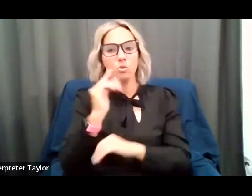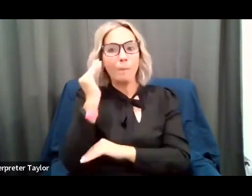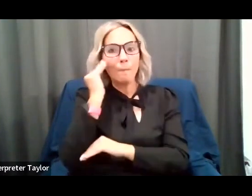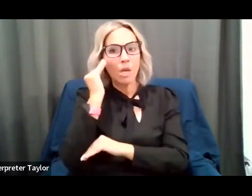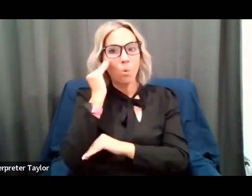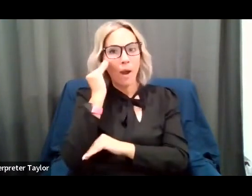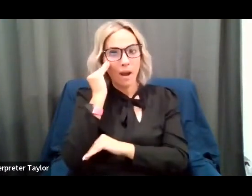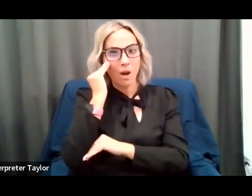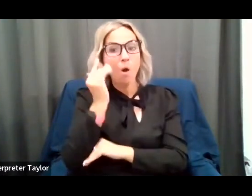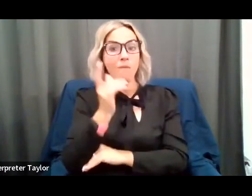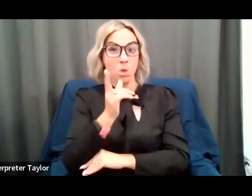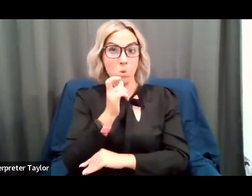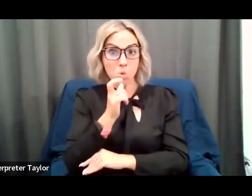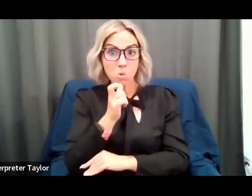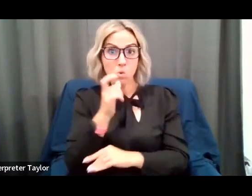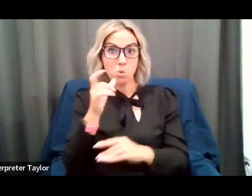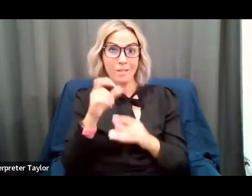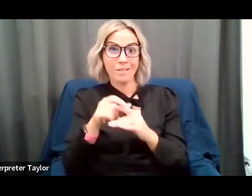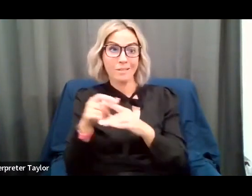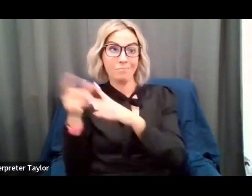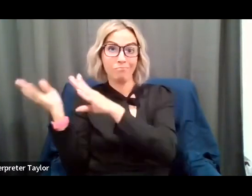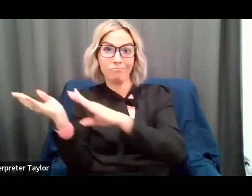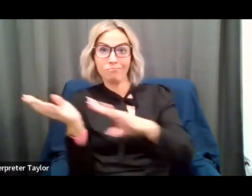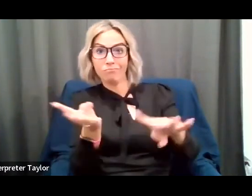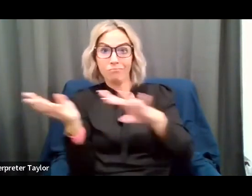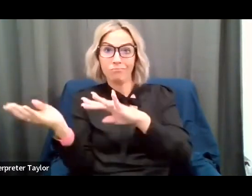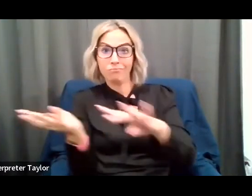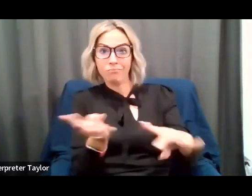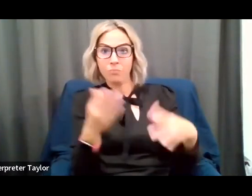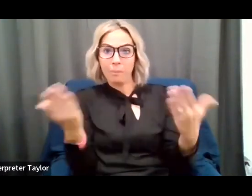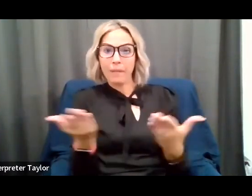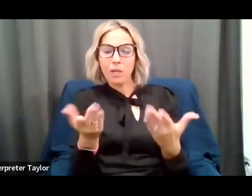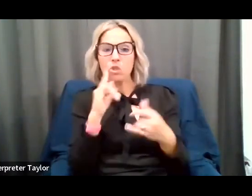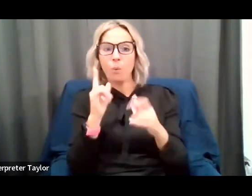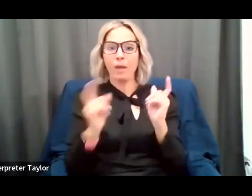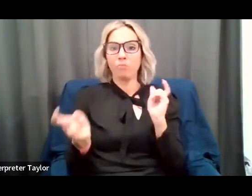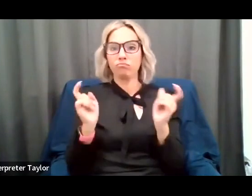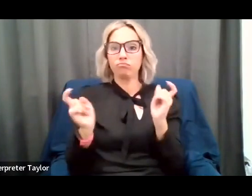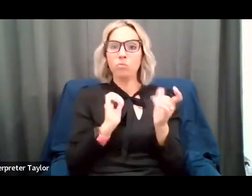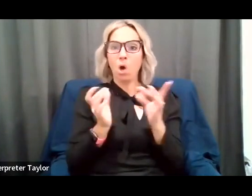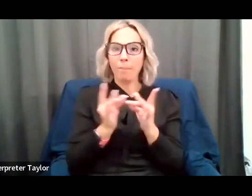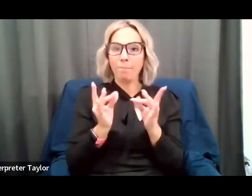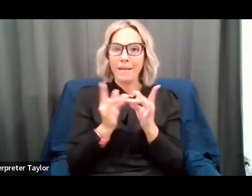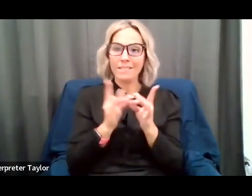of who is in the pipeline so that we can tailor our messaging to those communities